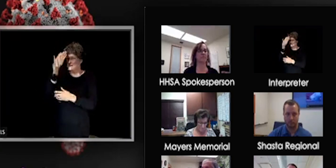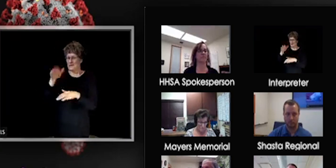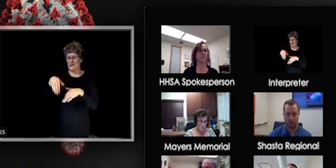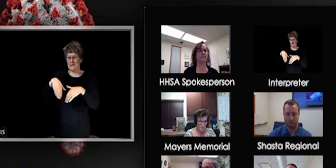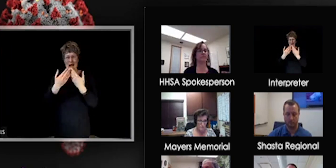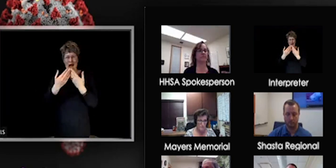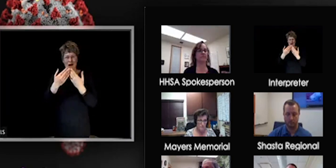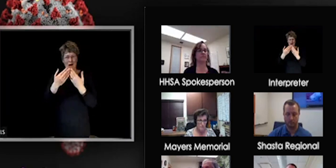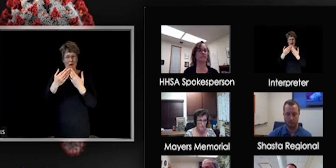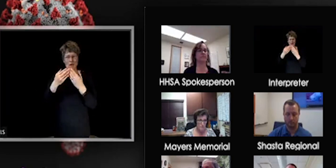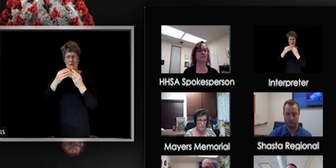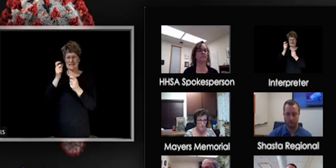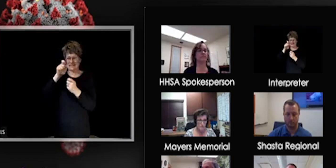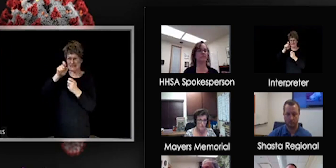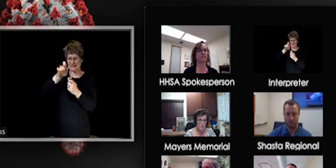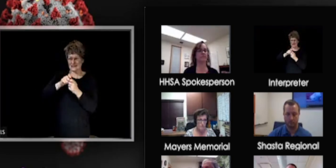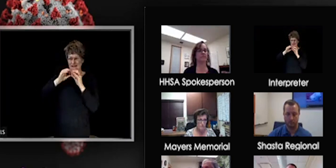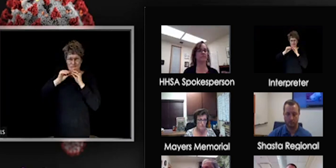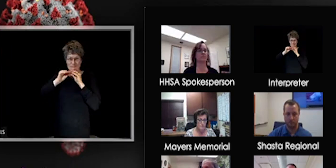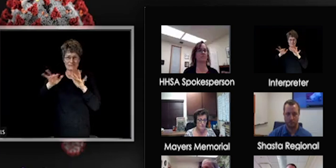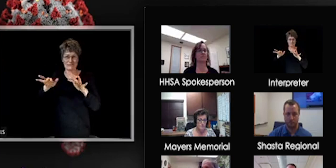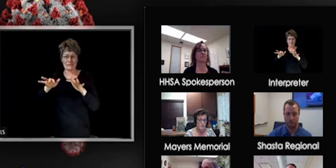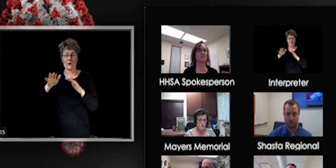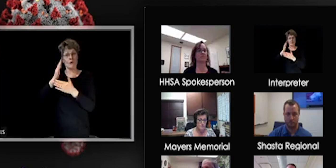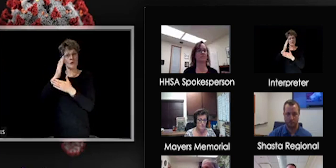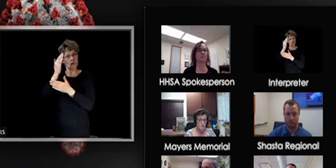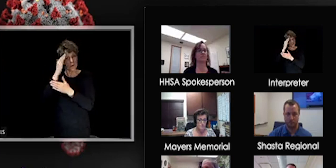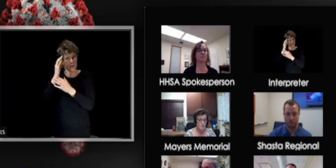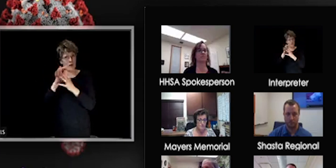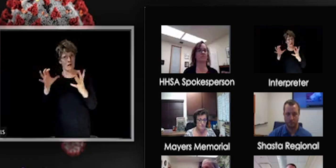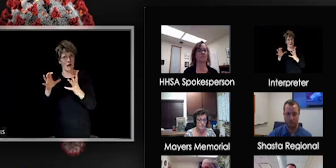but know that we’re having that conversation on an ongoing basis. And as soon was we’re